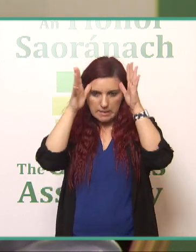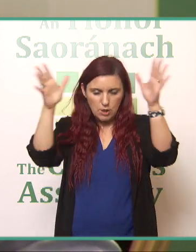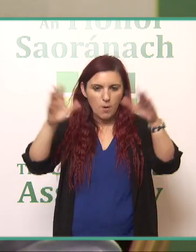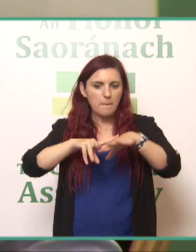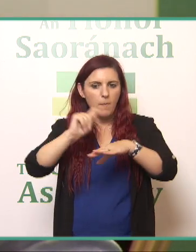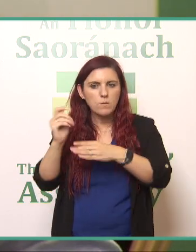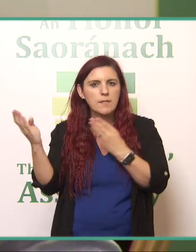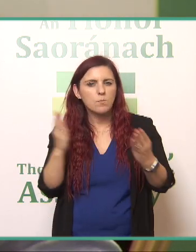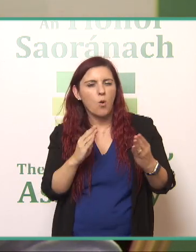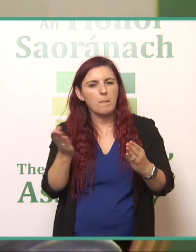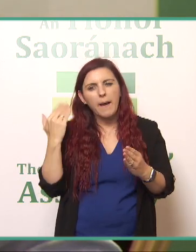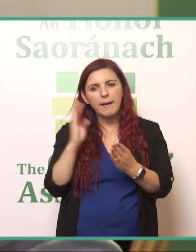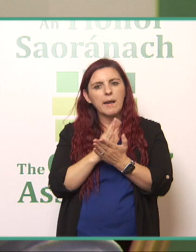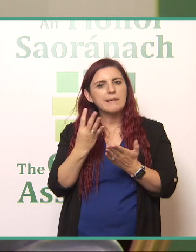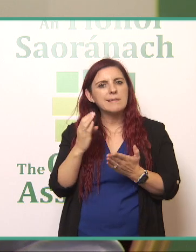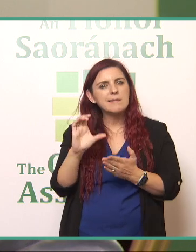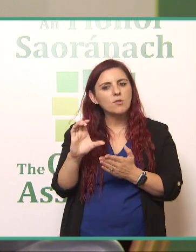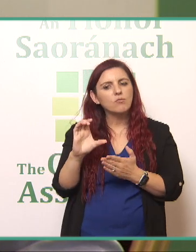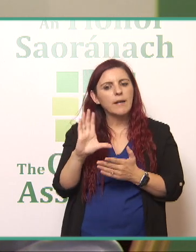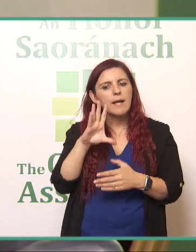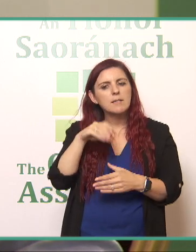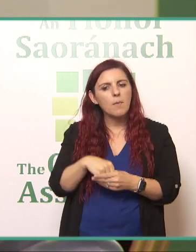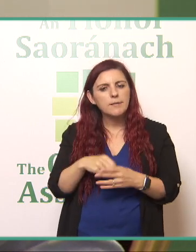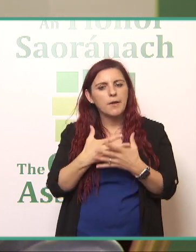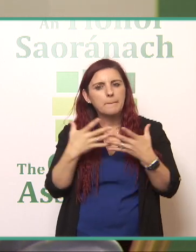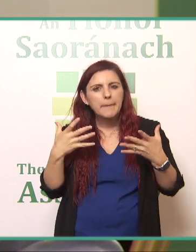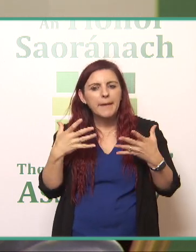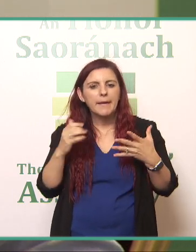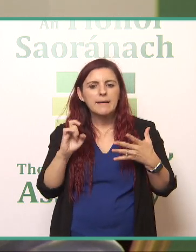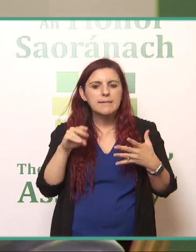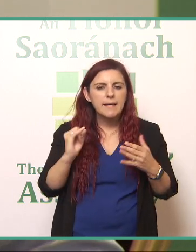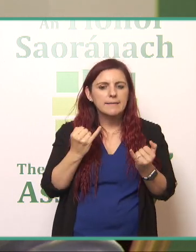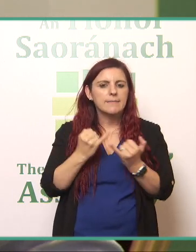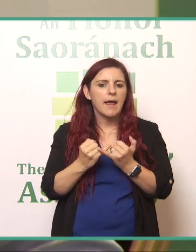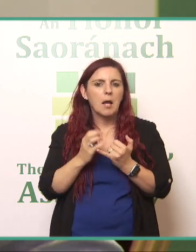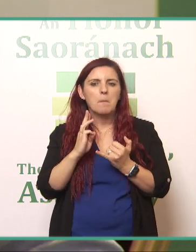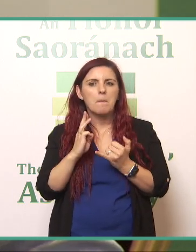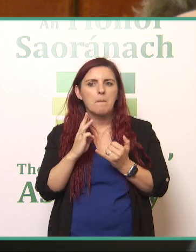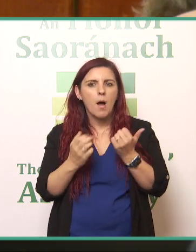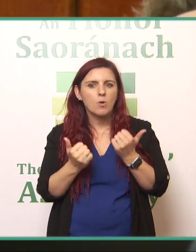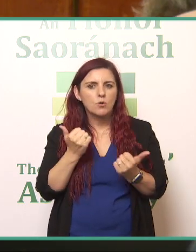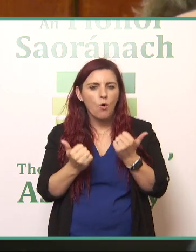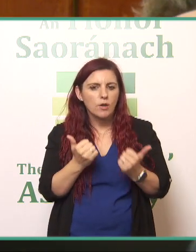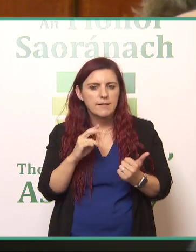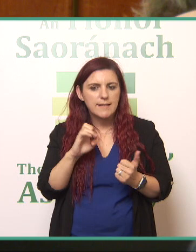19th century as part of biggest states, like for example powerscourse station in County Wicklow